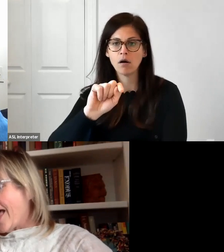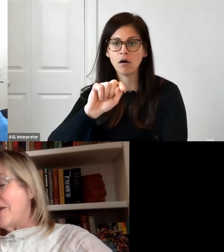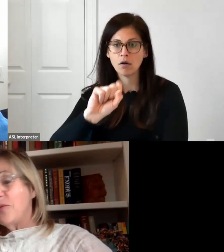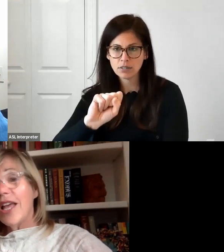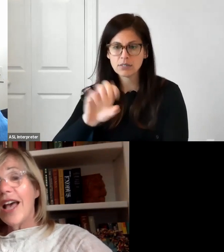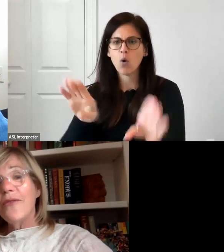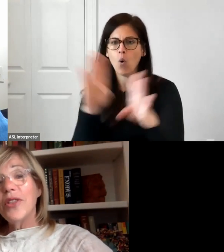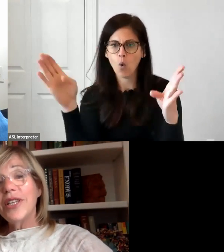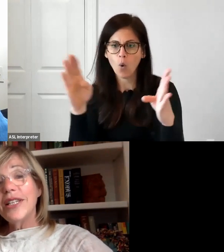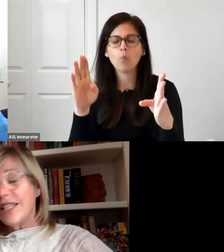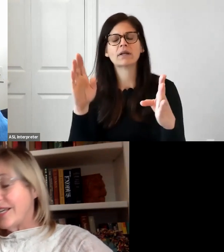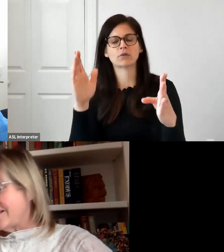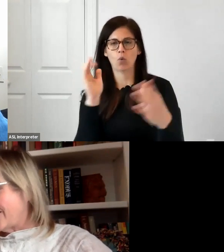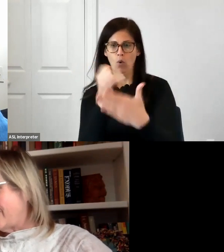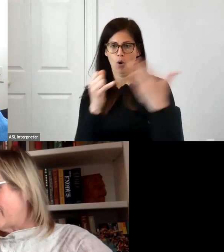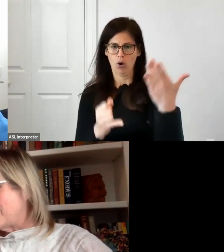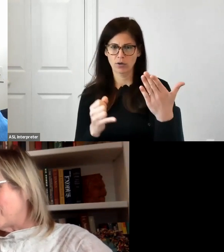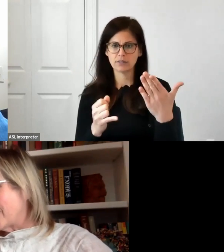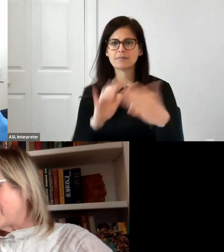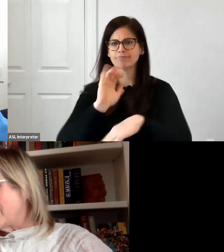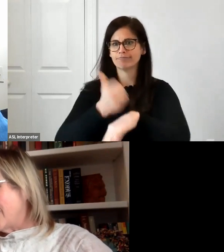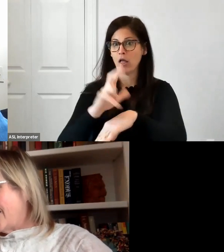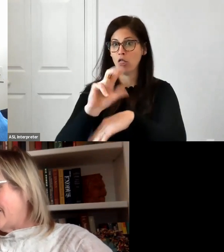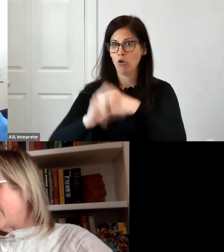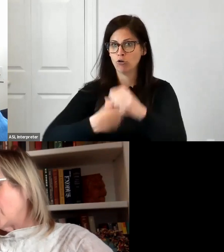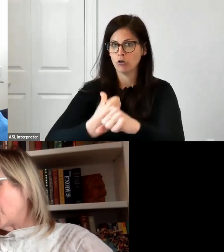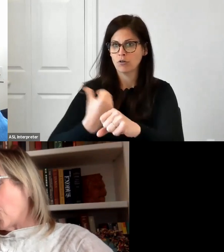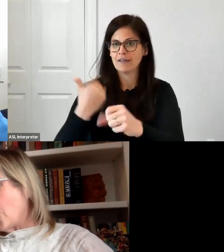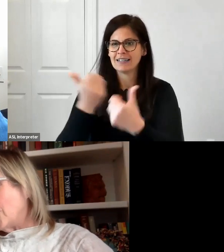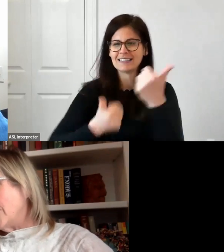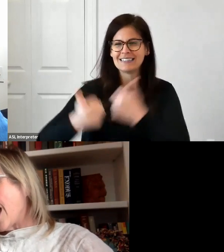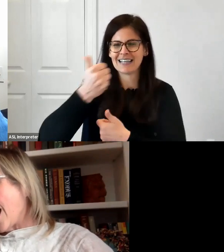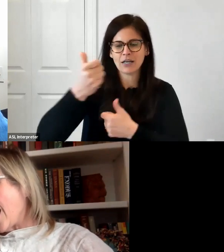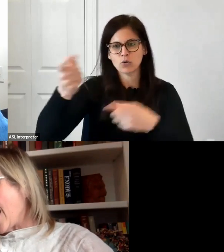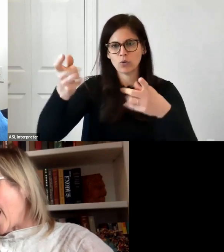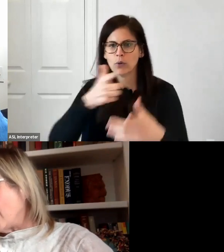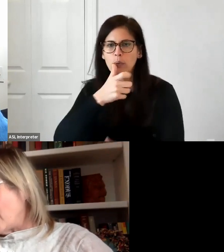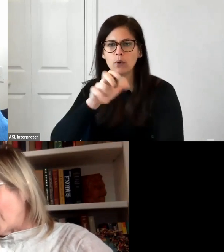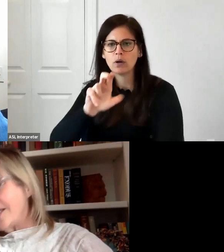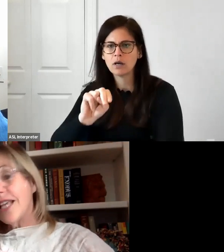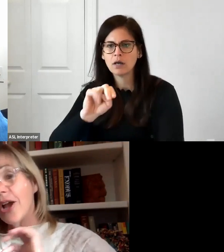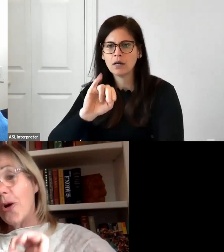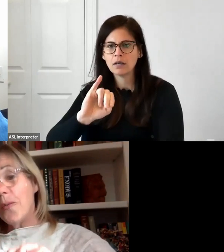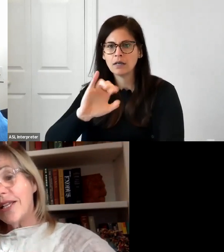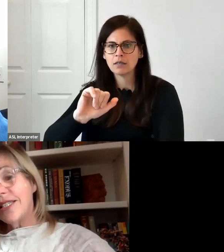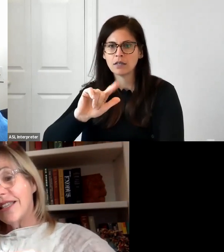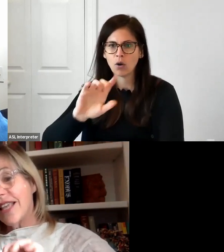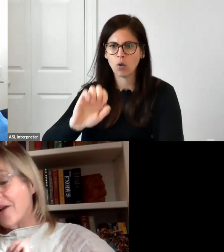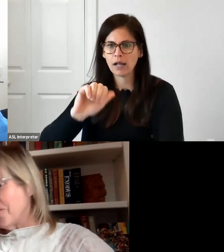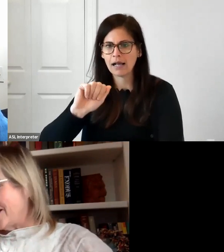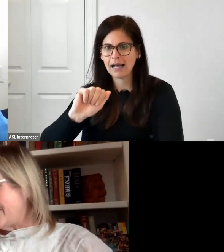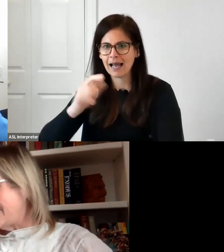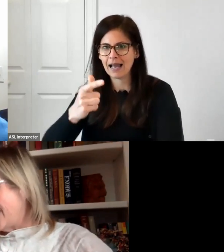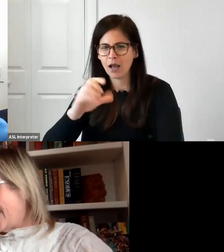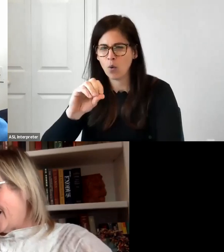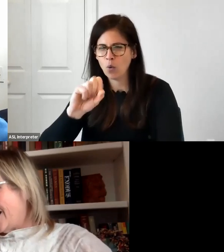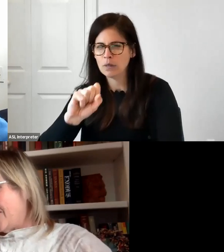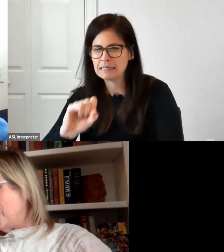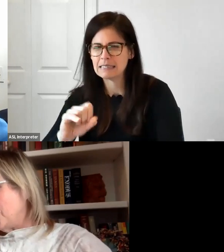And we have with us the Executive Director, Nicole Agois, I hope I said that right.